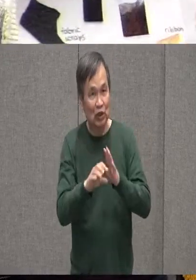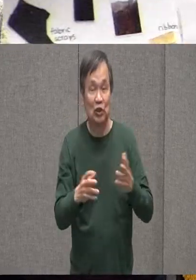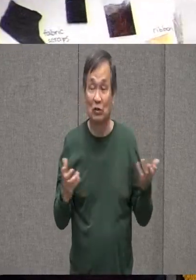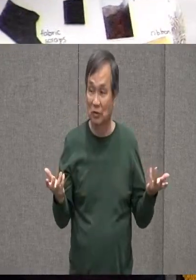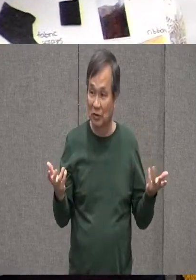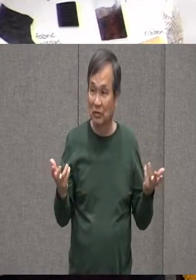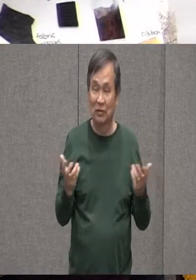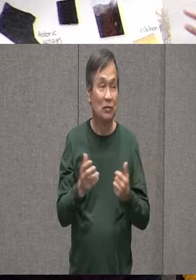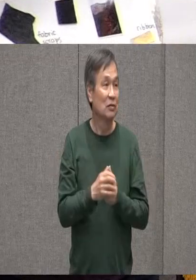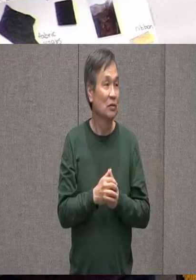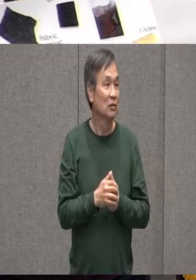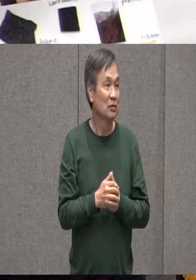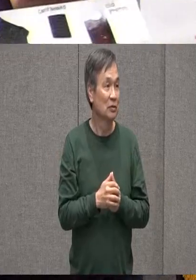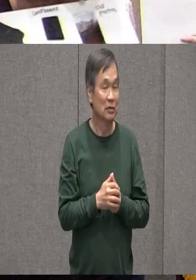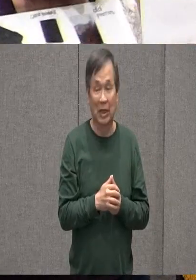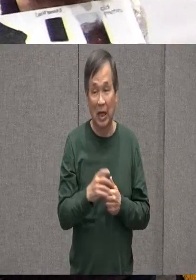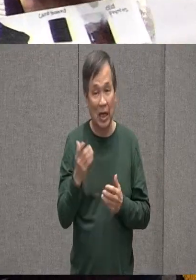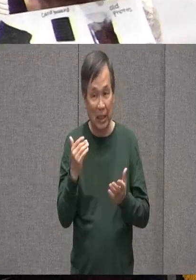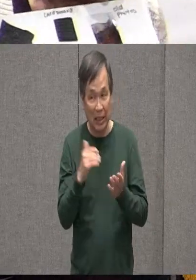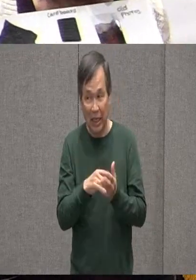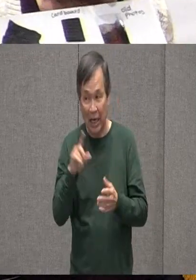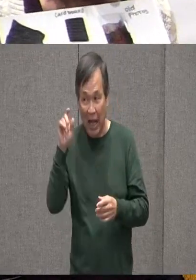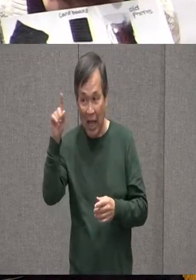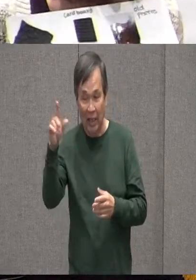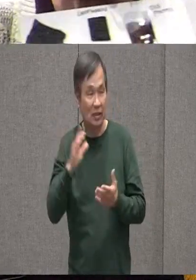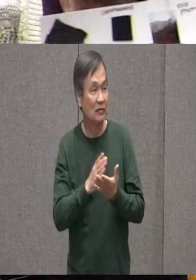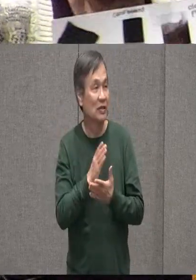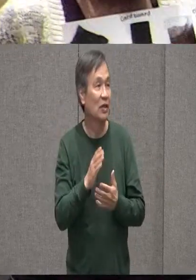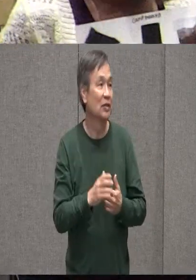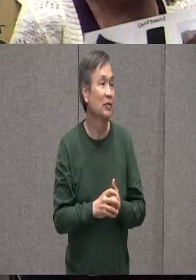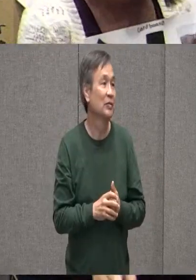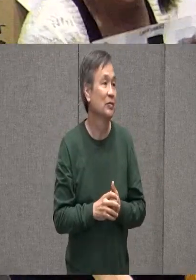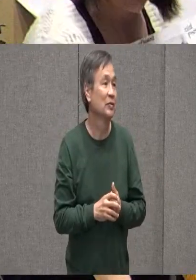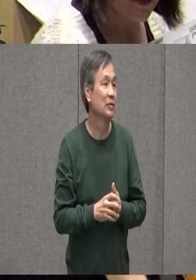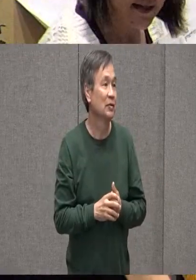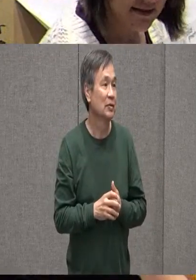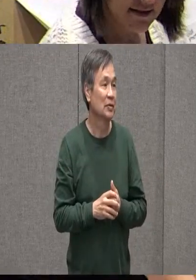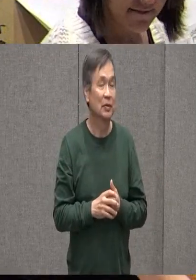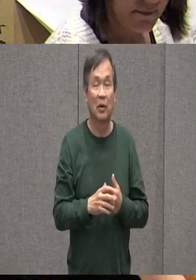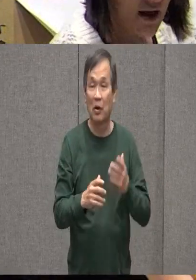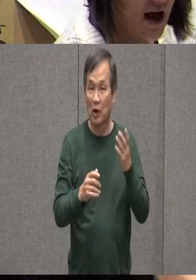again, ask your adults if this is okay, if they can use it, or magazine cuttings.